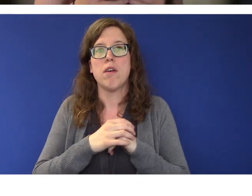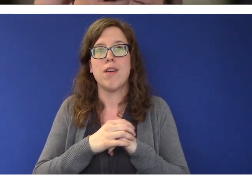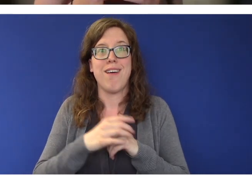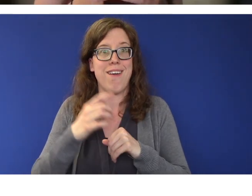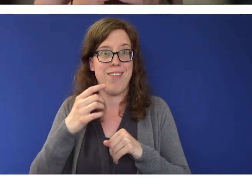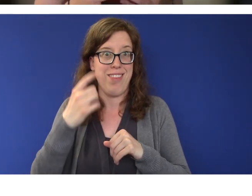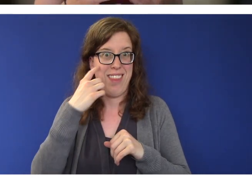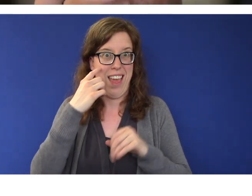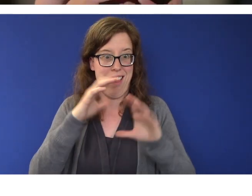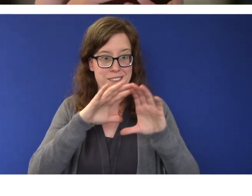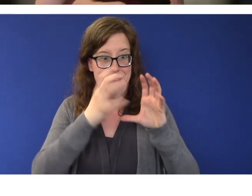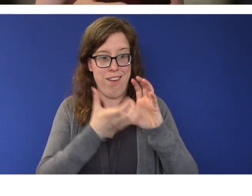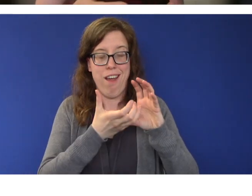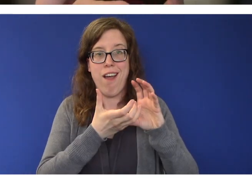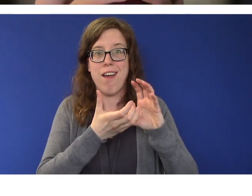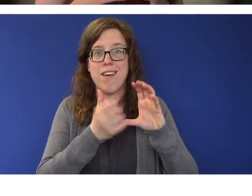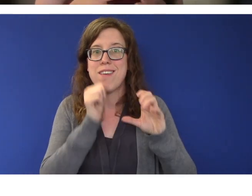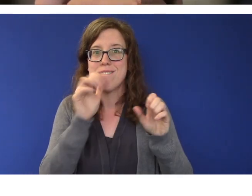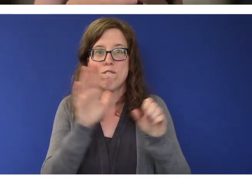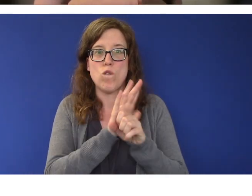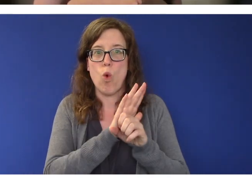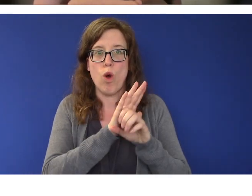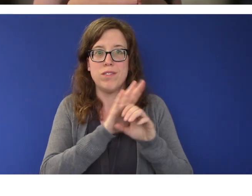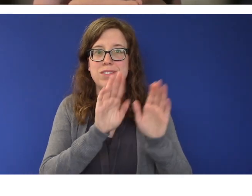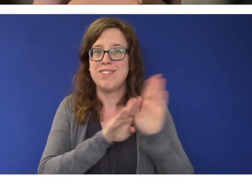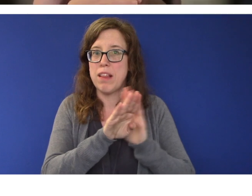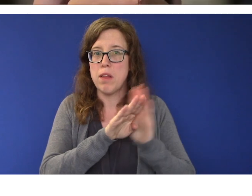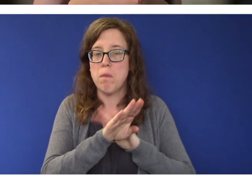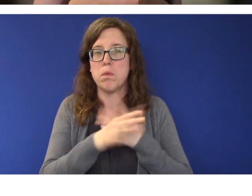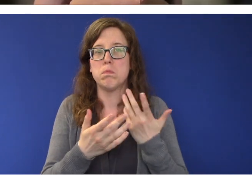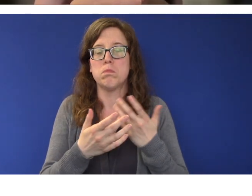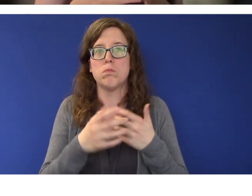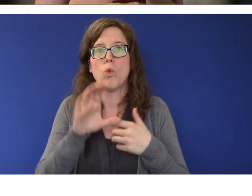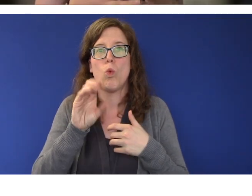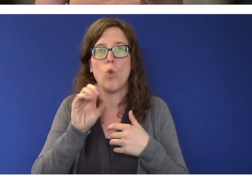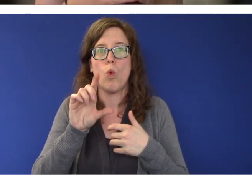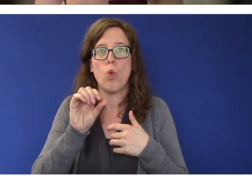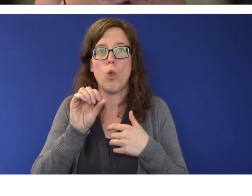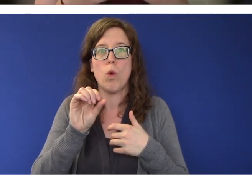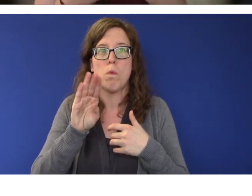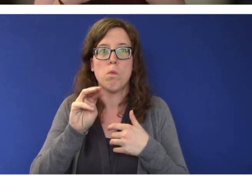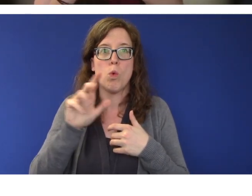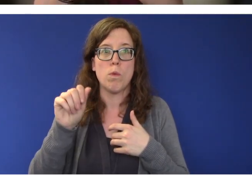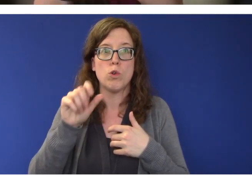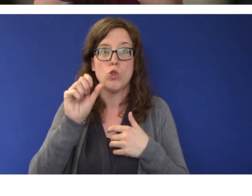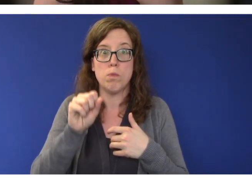of part of the eye and this can happen in different places. Colobomas can be present in